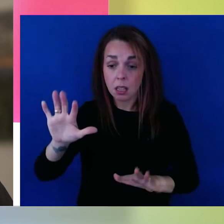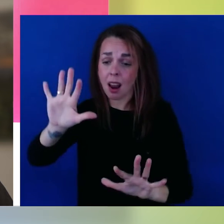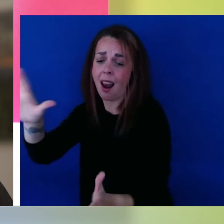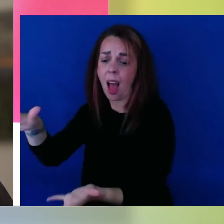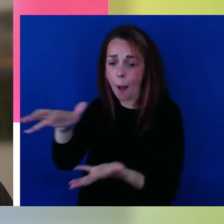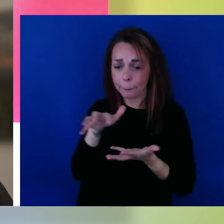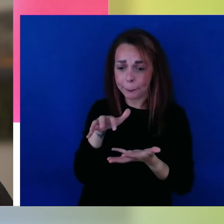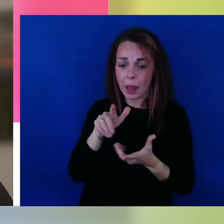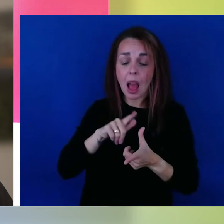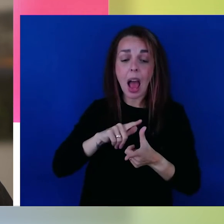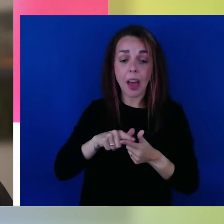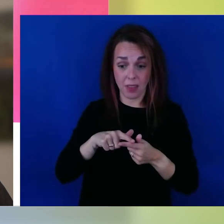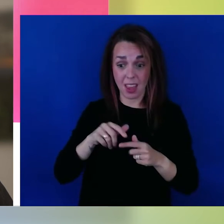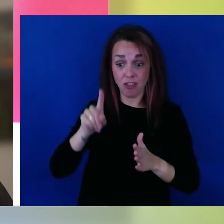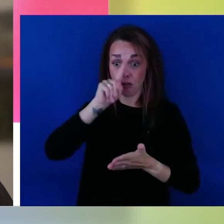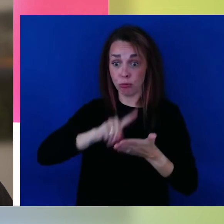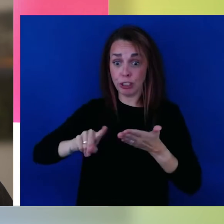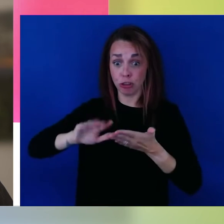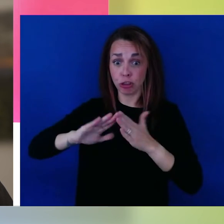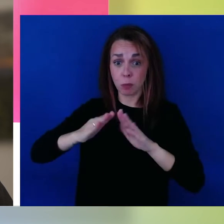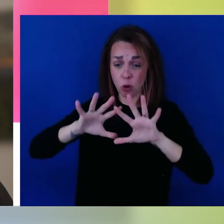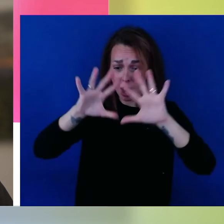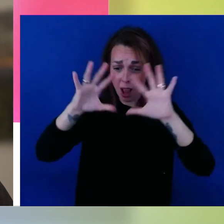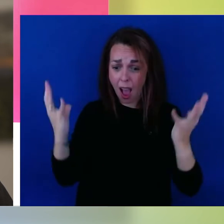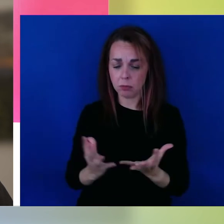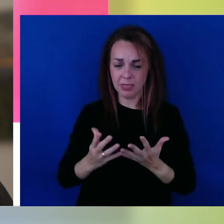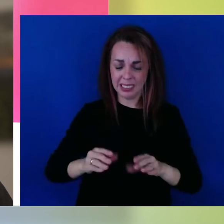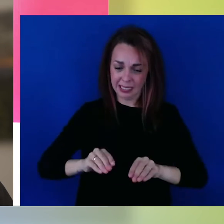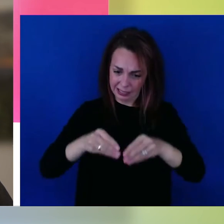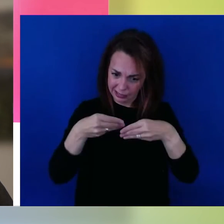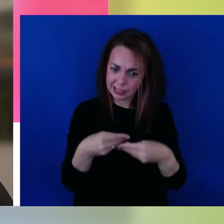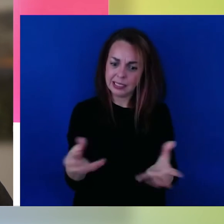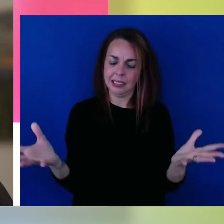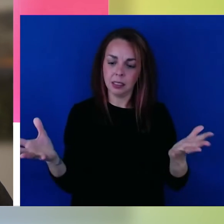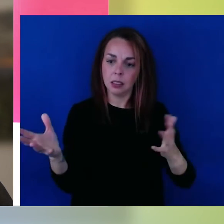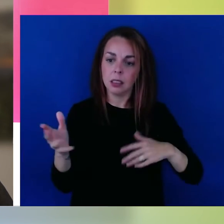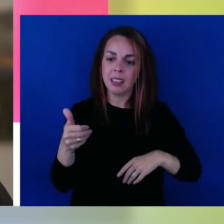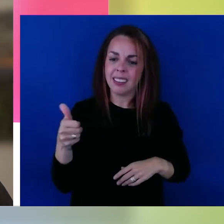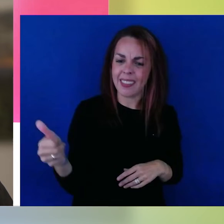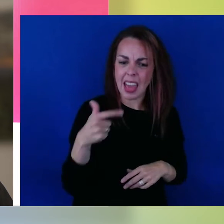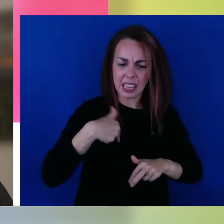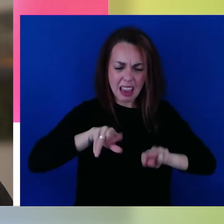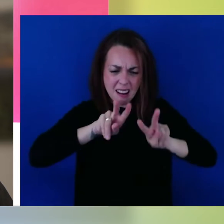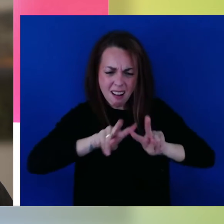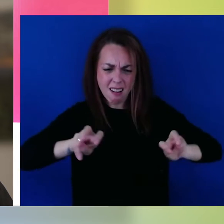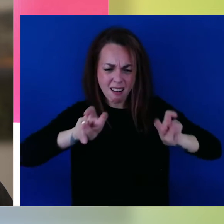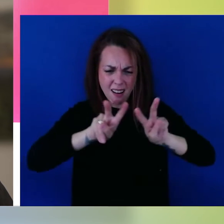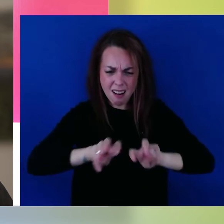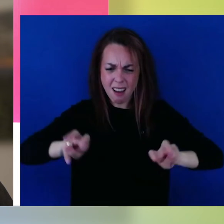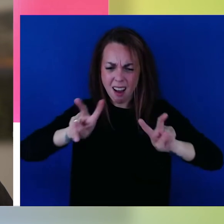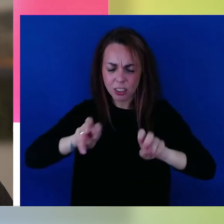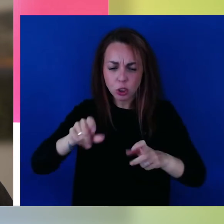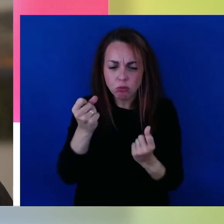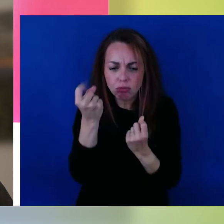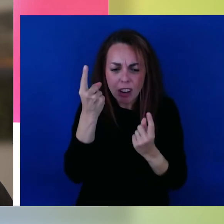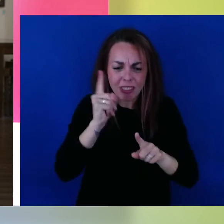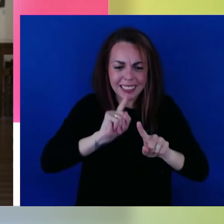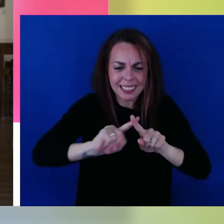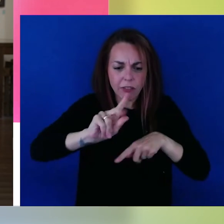with the global research community to interrogate and unravel the many forms of the disease.